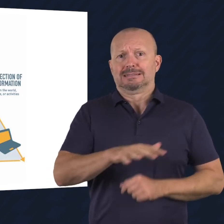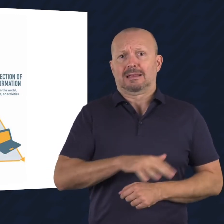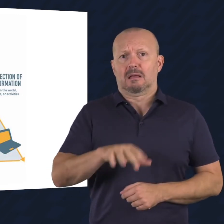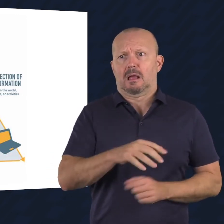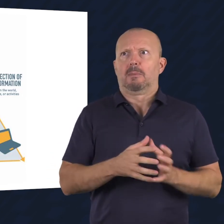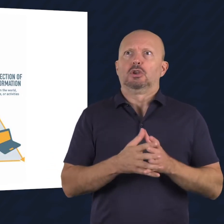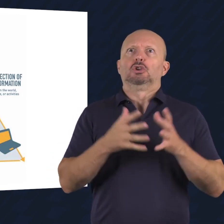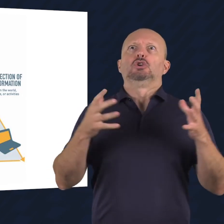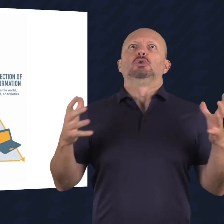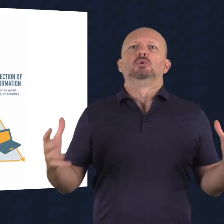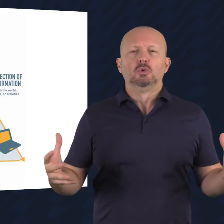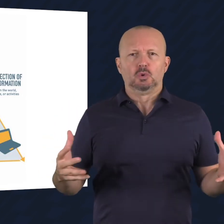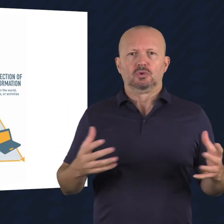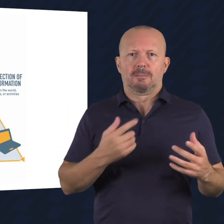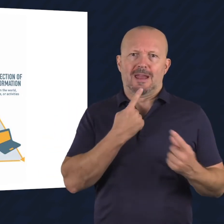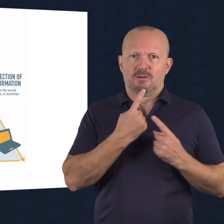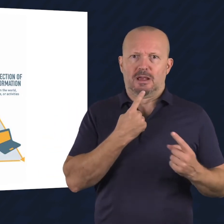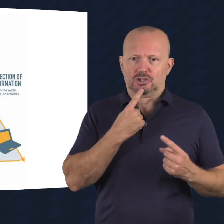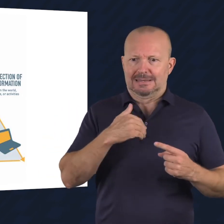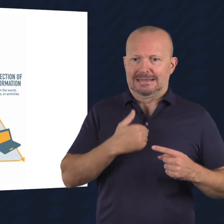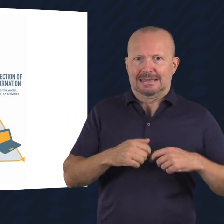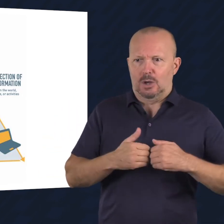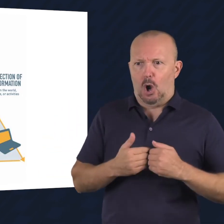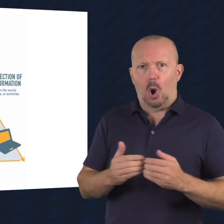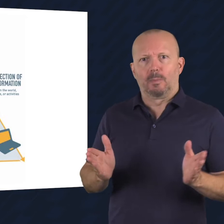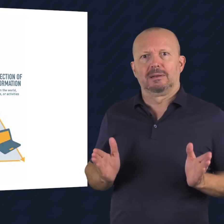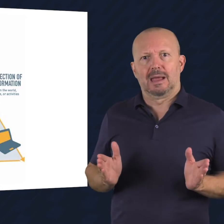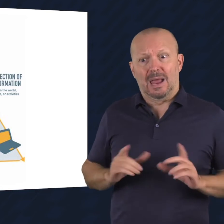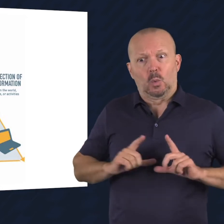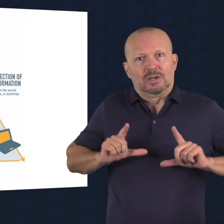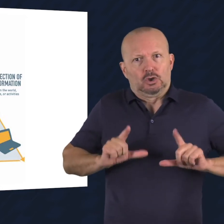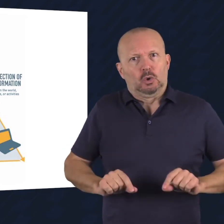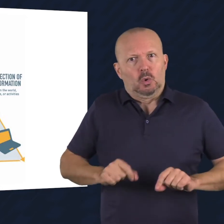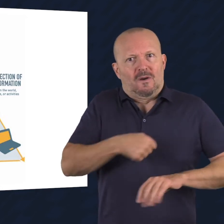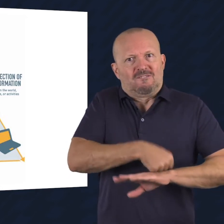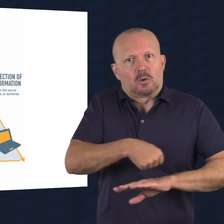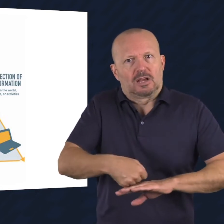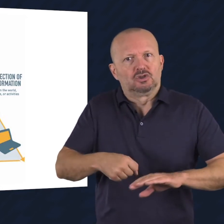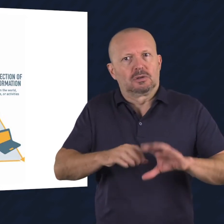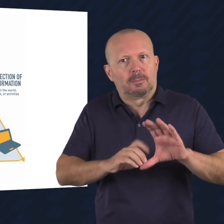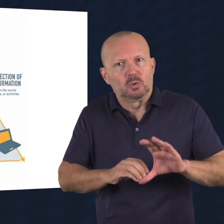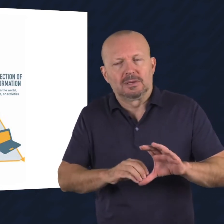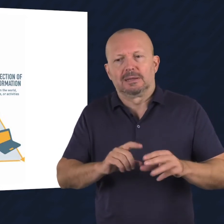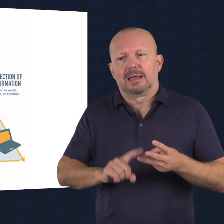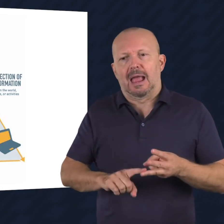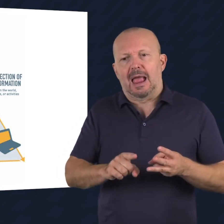corpus of digitised data that needs unlocking, that we actually do do foundational computing and that students